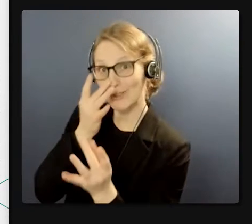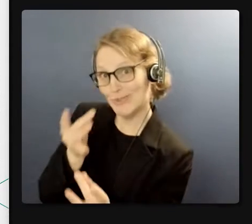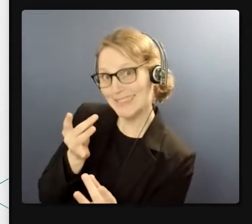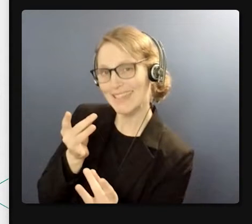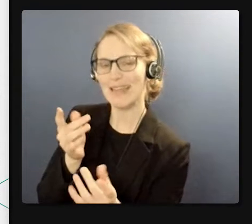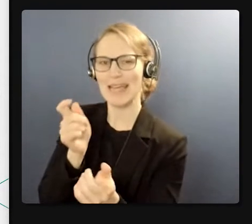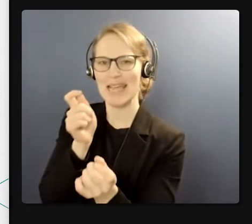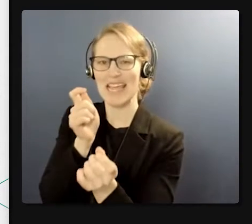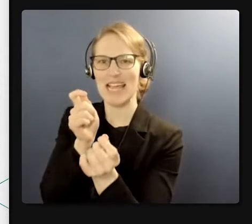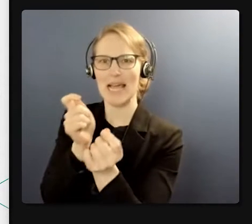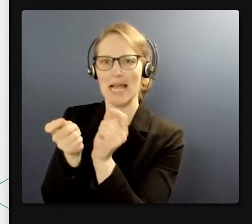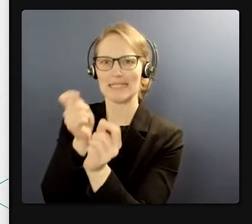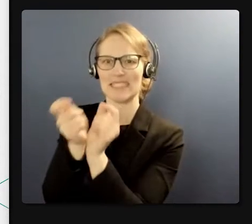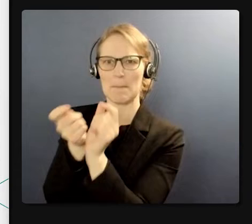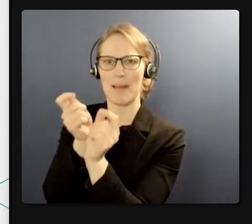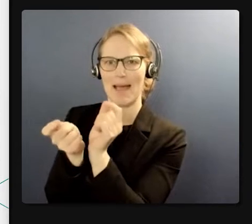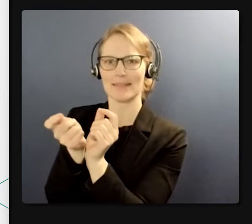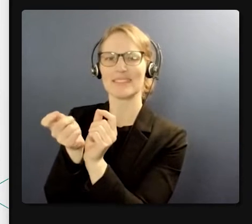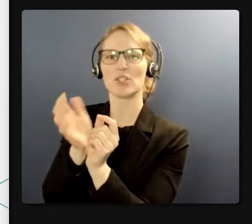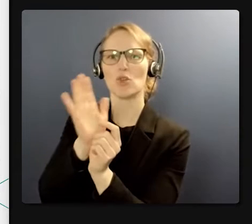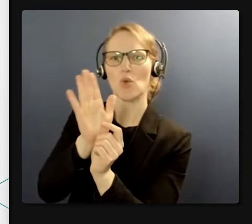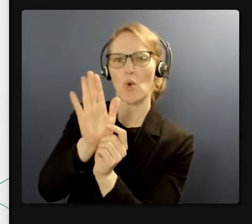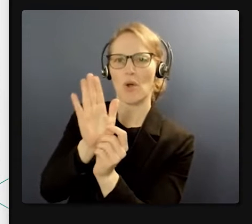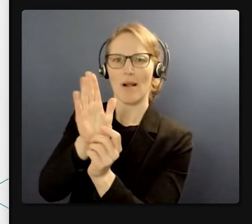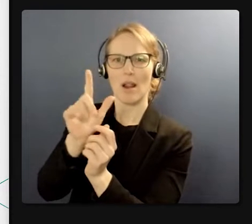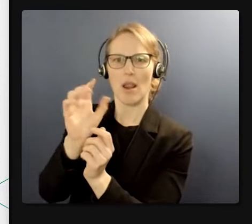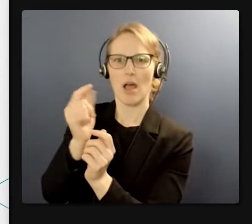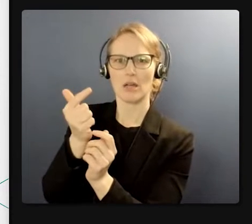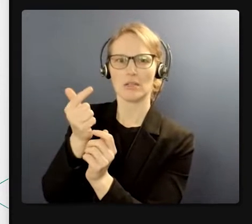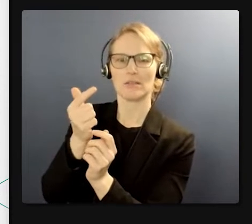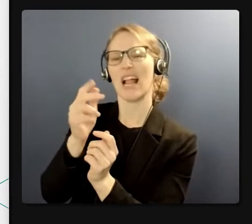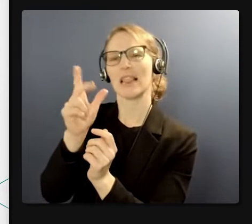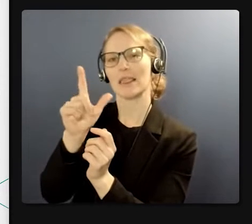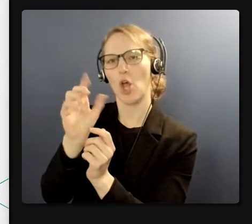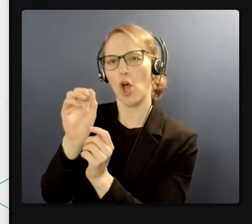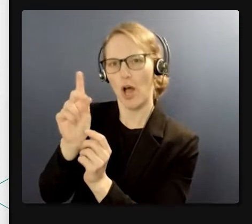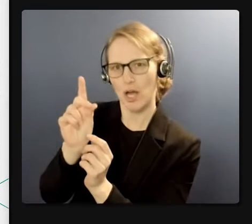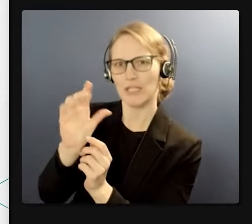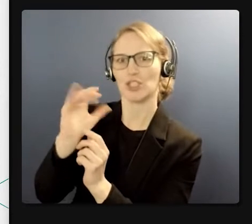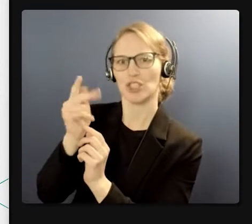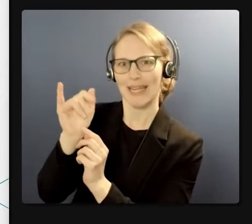using Simplygons remeasure and geometry is the casters.